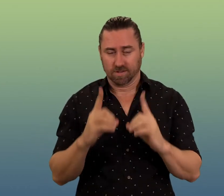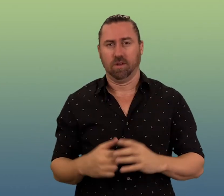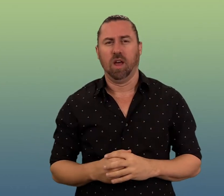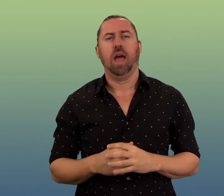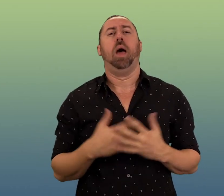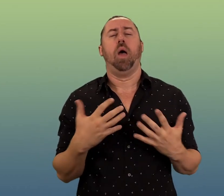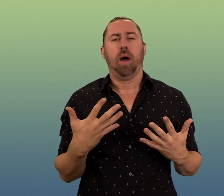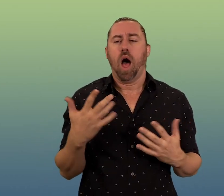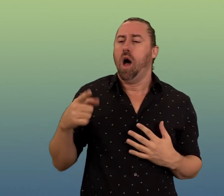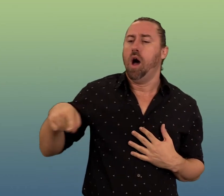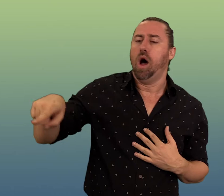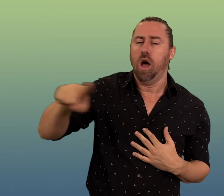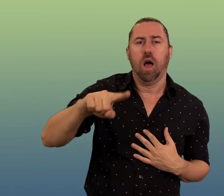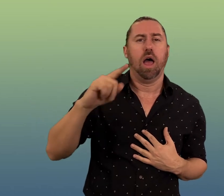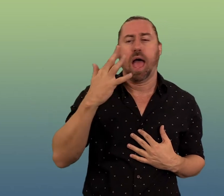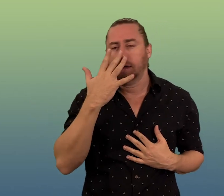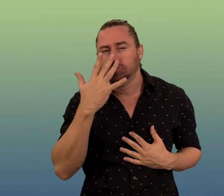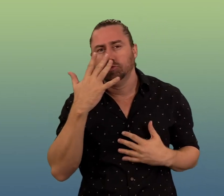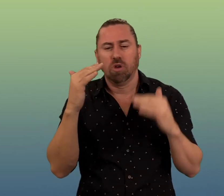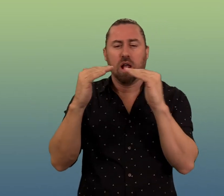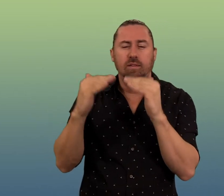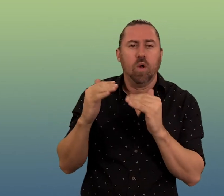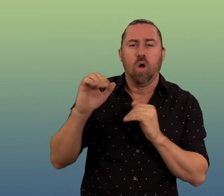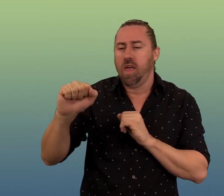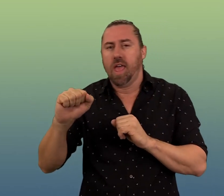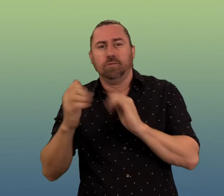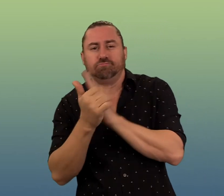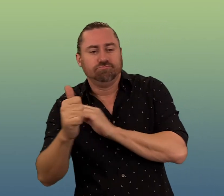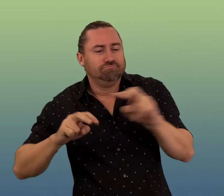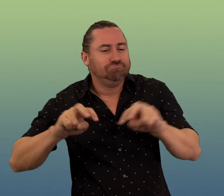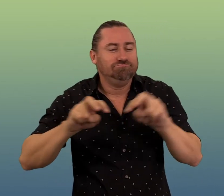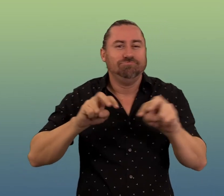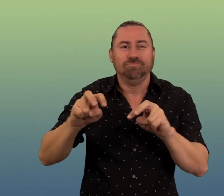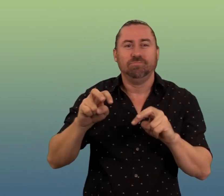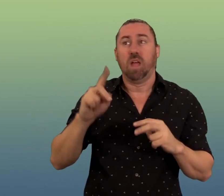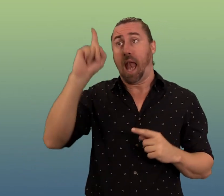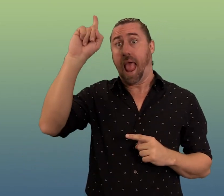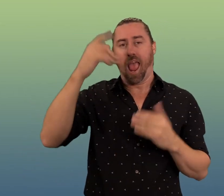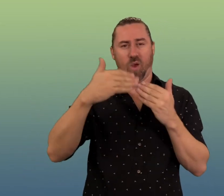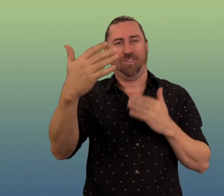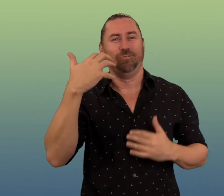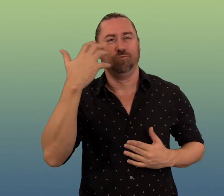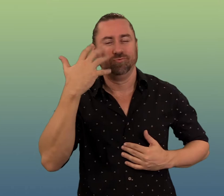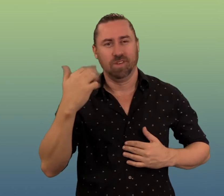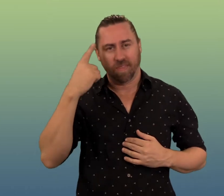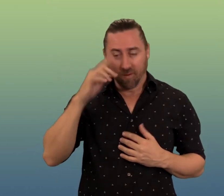Improving quality of life for people of all ages and levels of mobility both now and into the future.